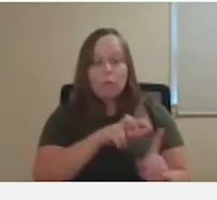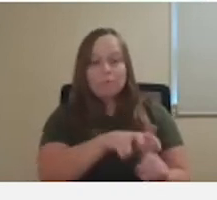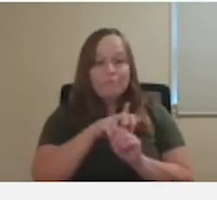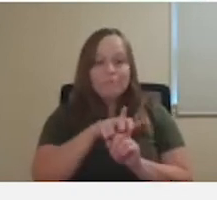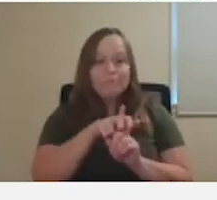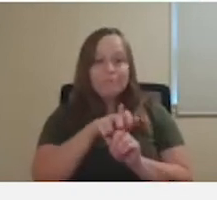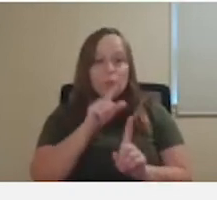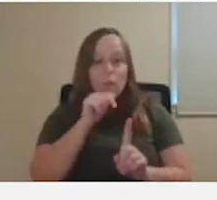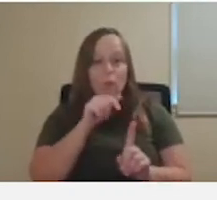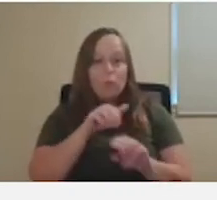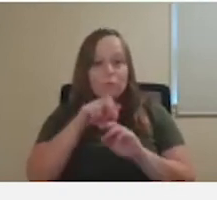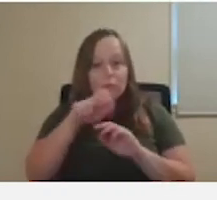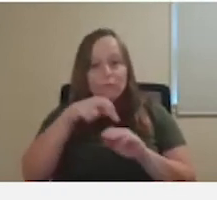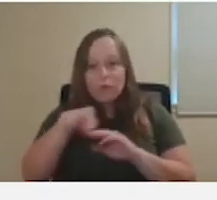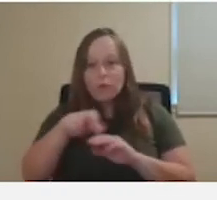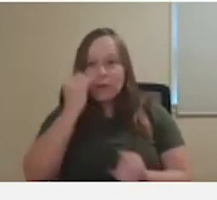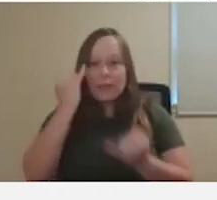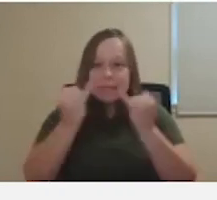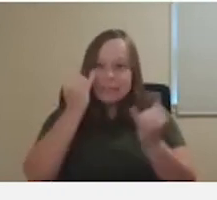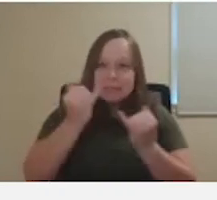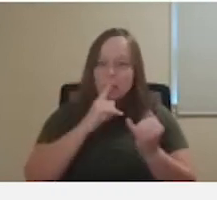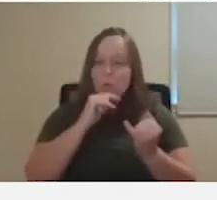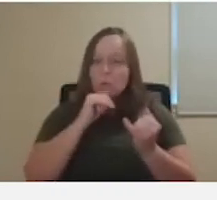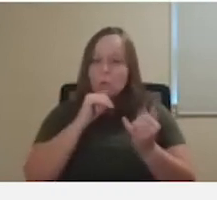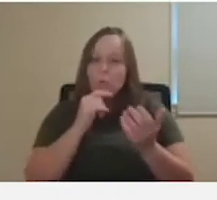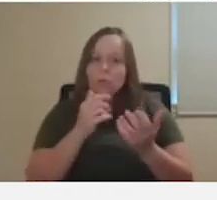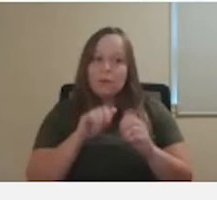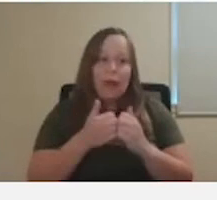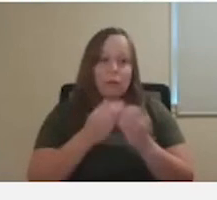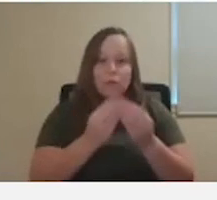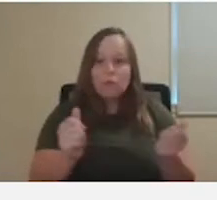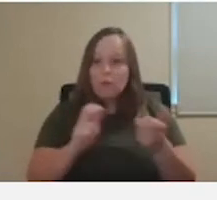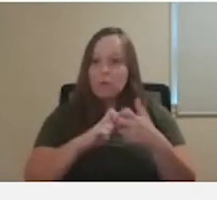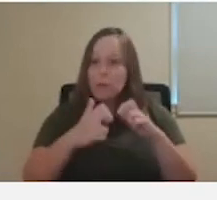or give you ideas of what avenues